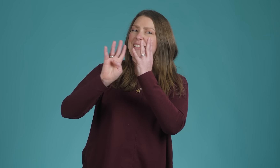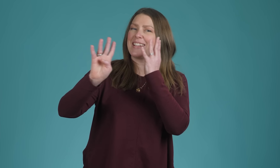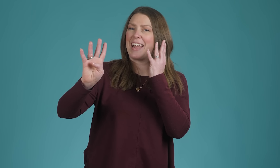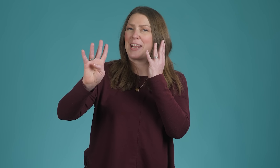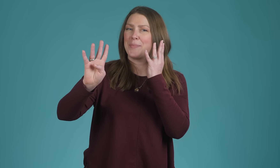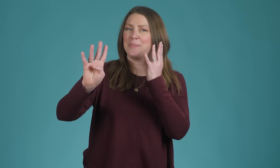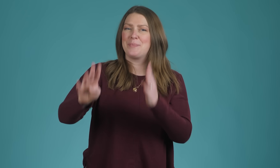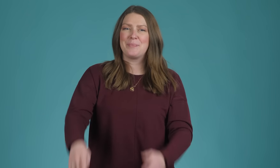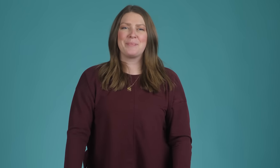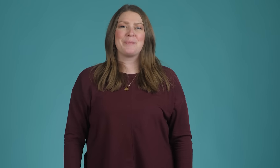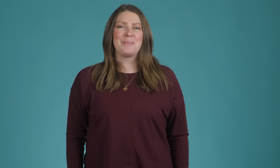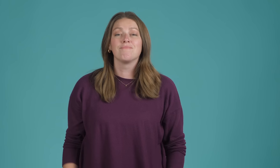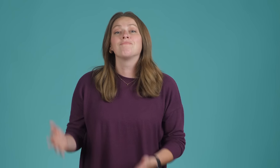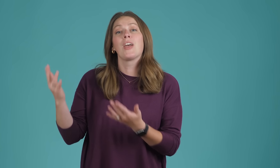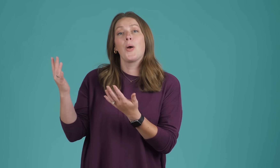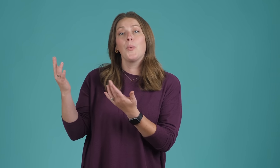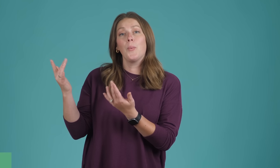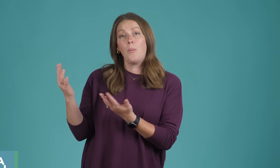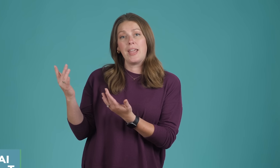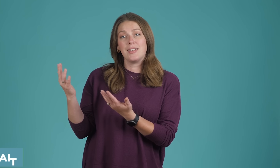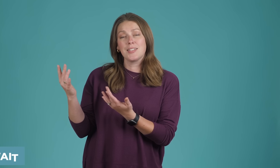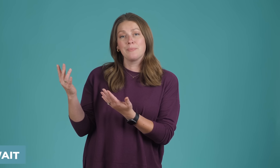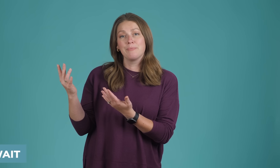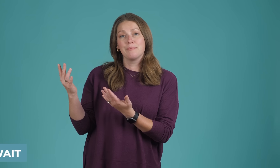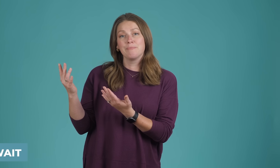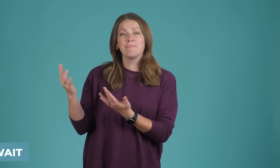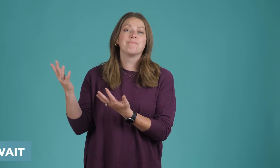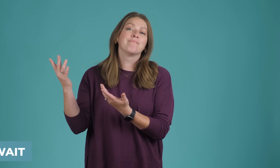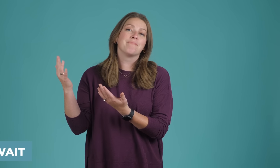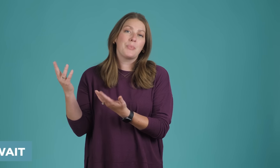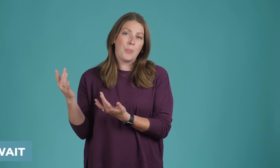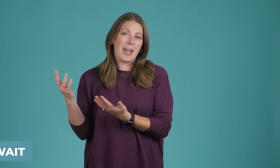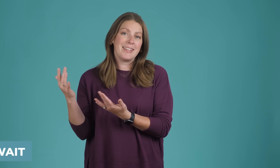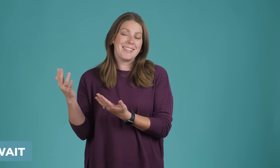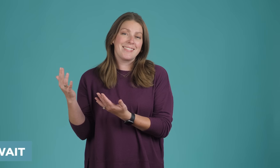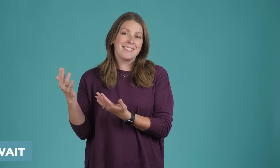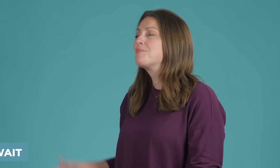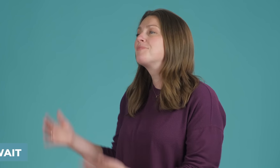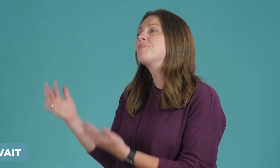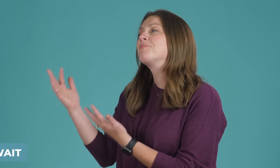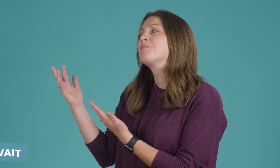to line up. Wait, wait.